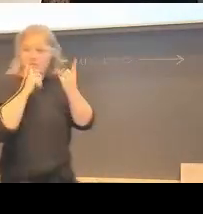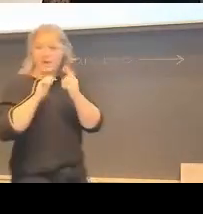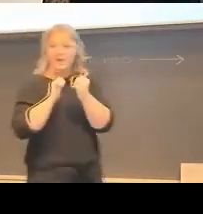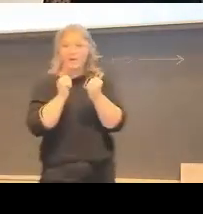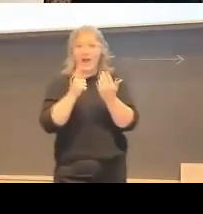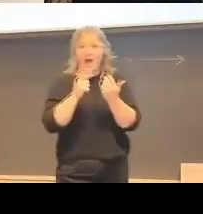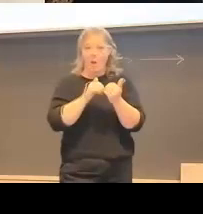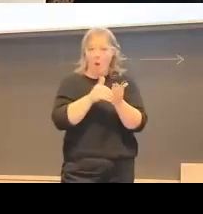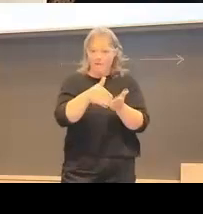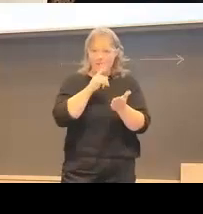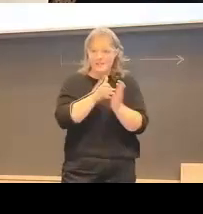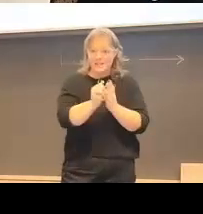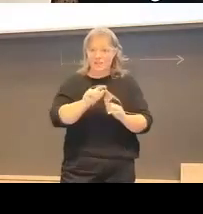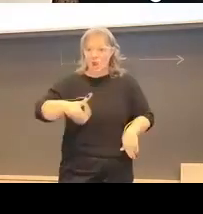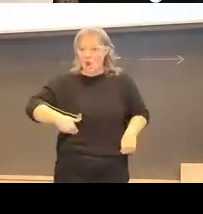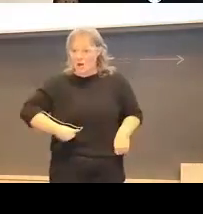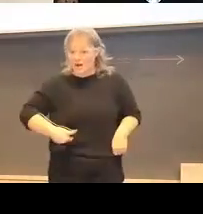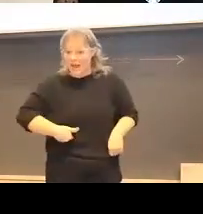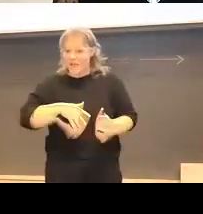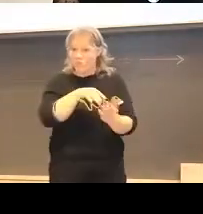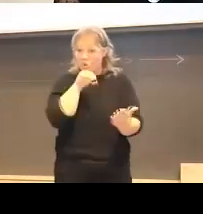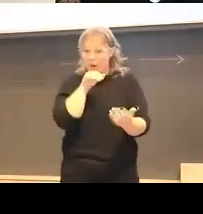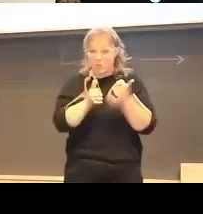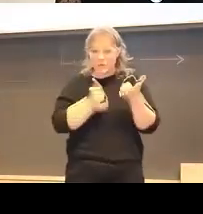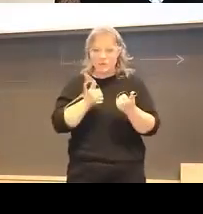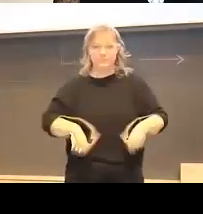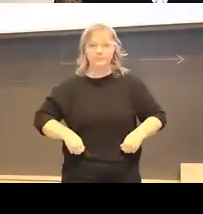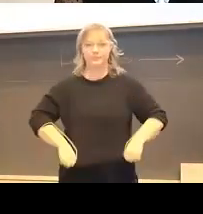and faculty again rated this similarly with both groups identifying that they are about equally